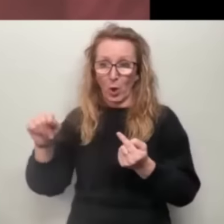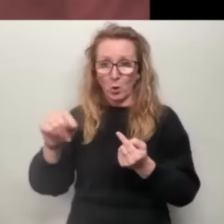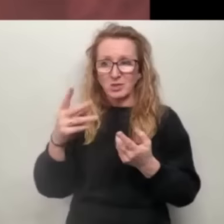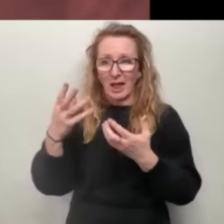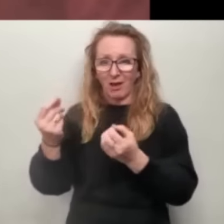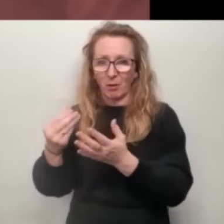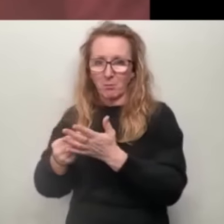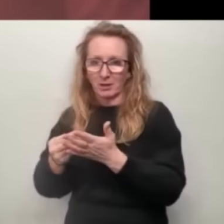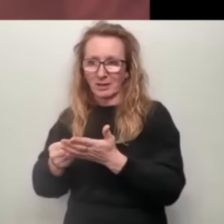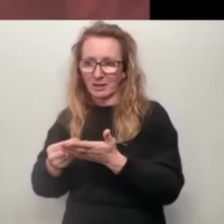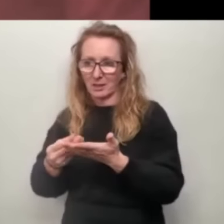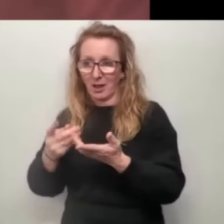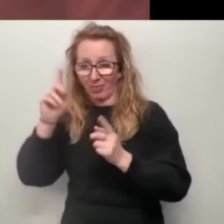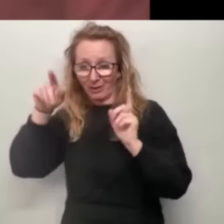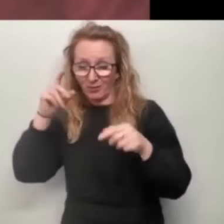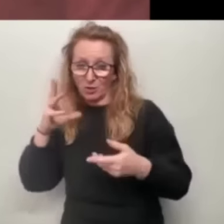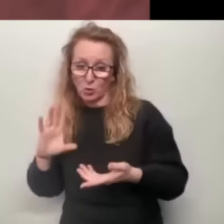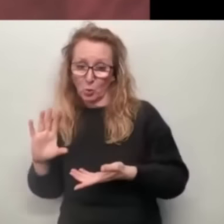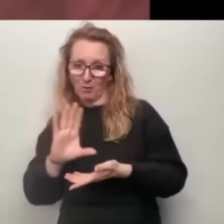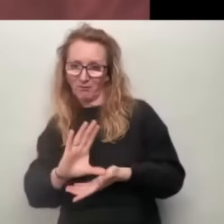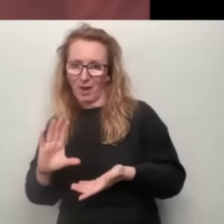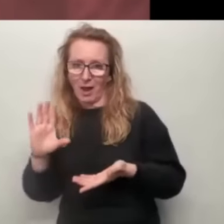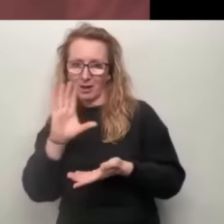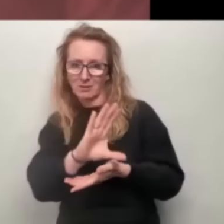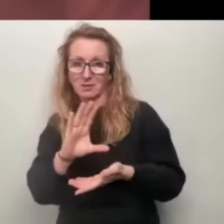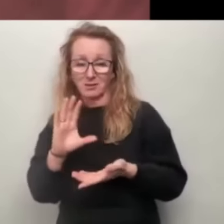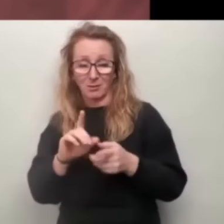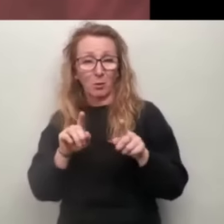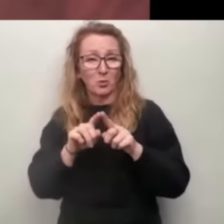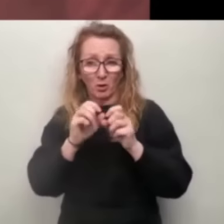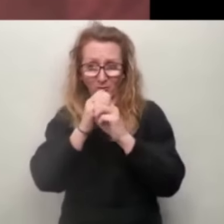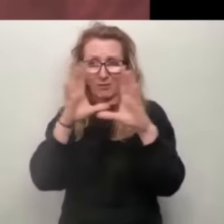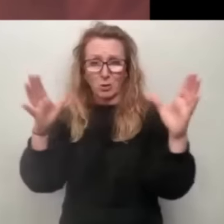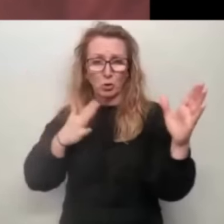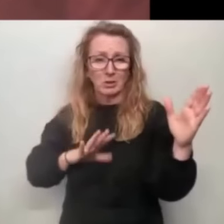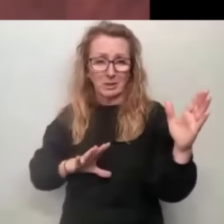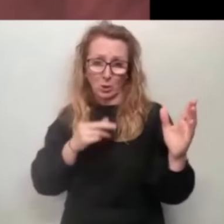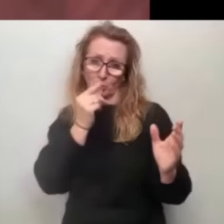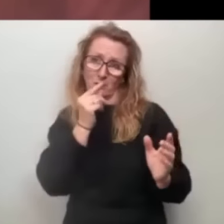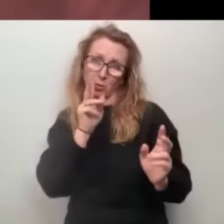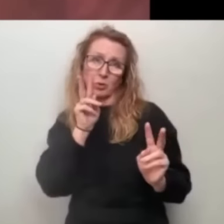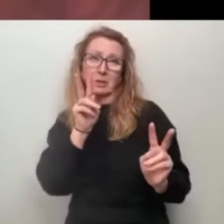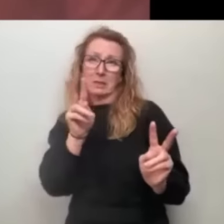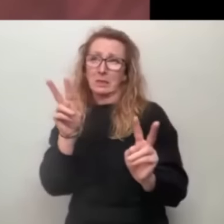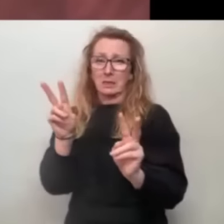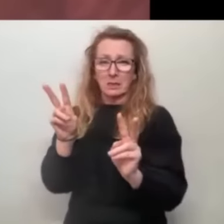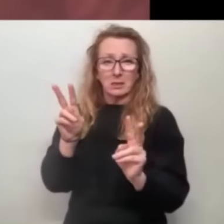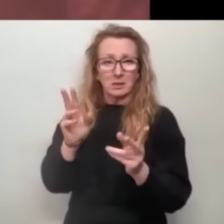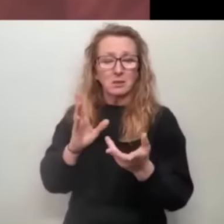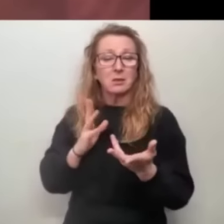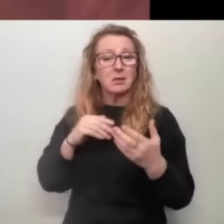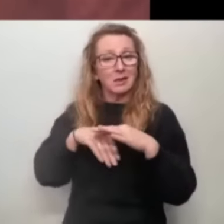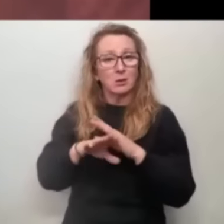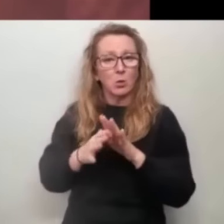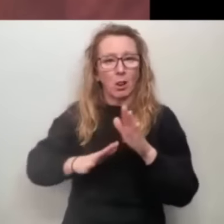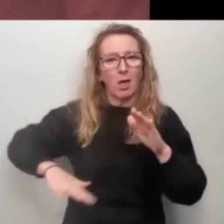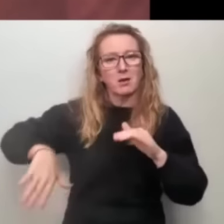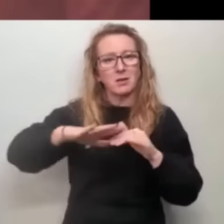and the innovation to invest as well as the vision to see that potential. It was into this landscape of industry